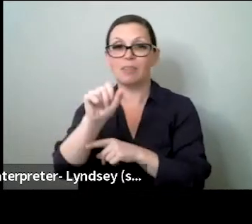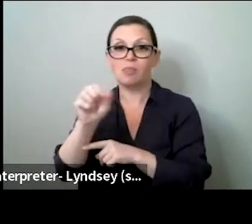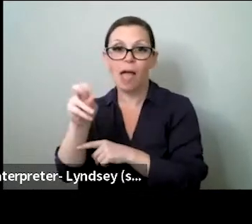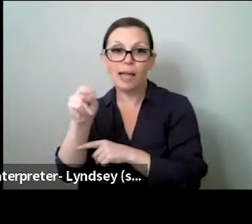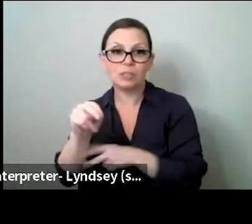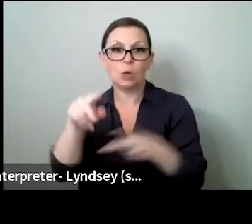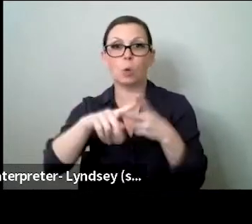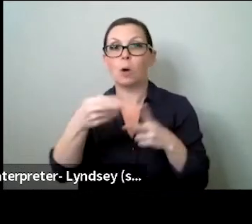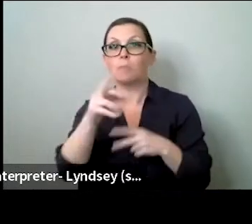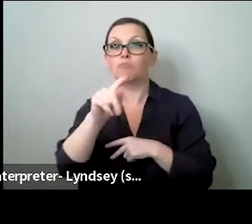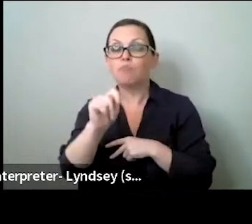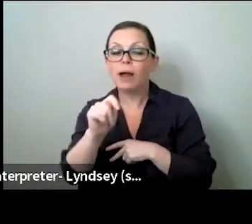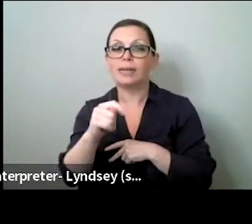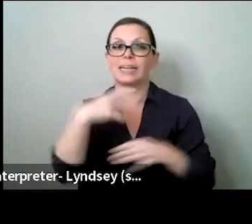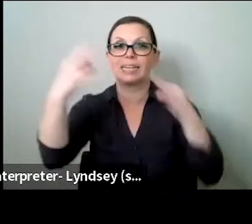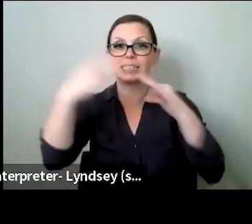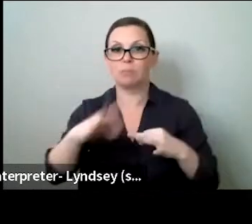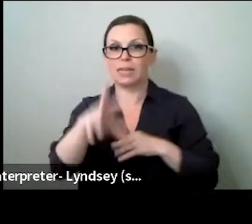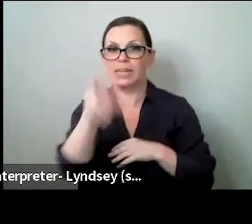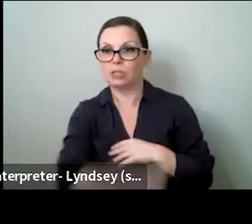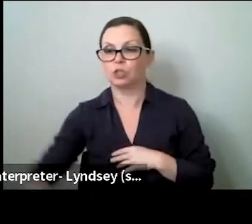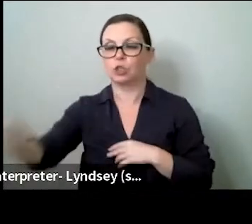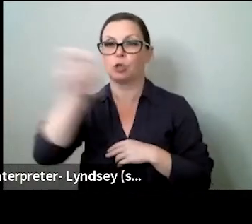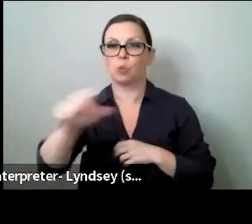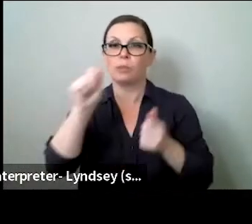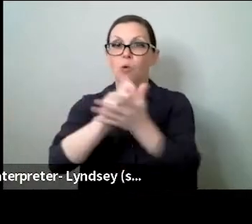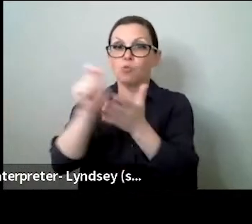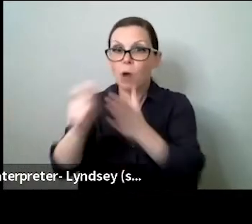from the writer's room to here we are winning SAG awards